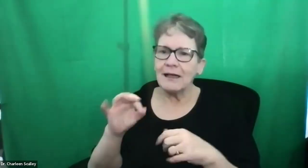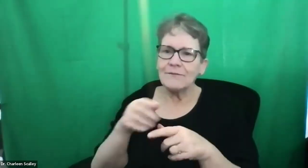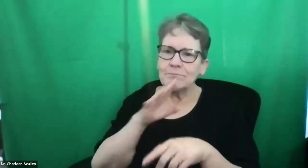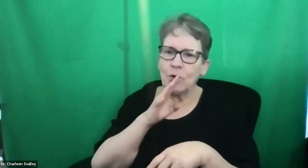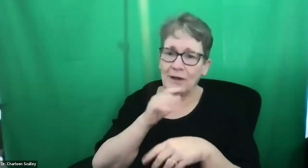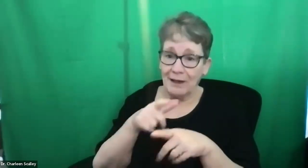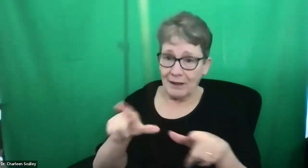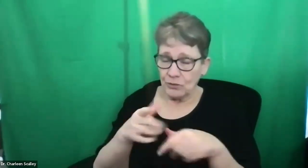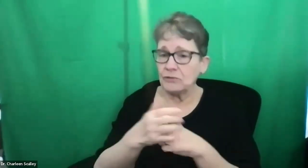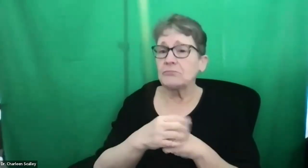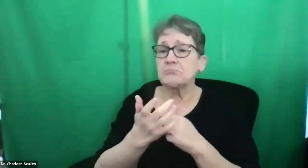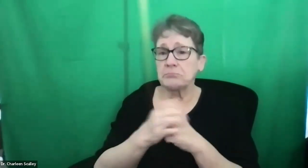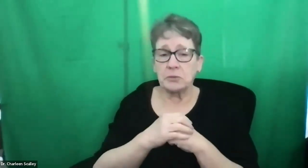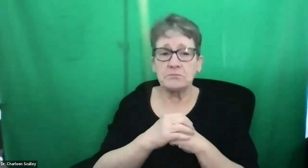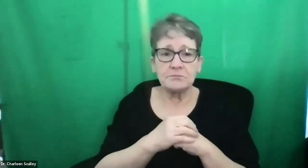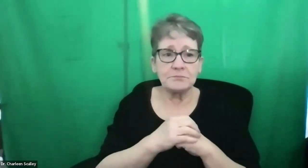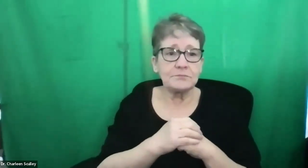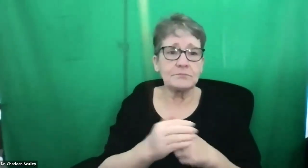to all the complexities of a spoken language.